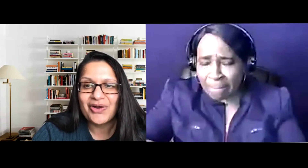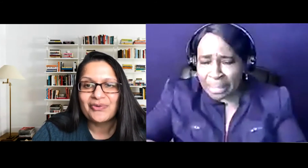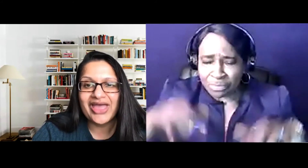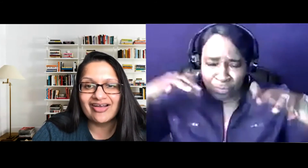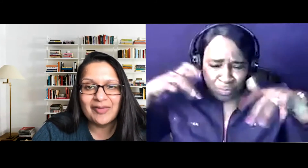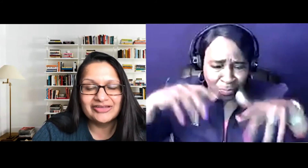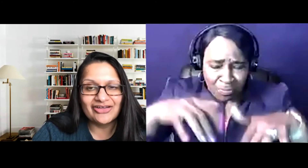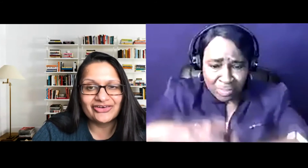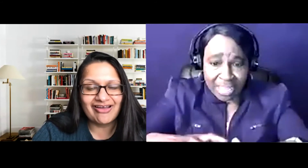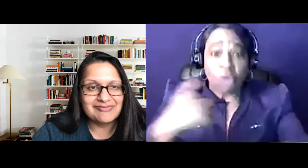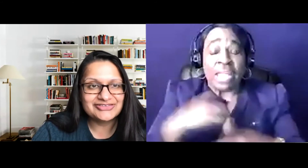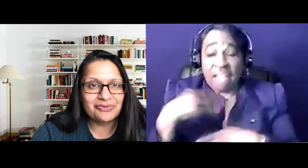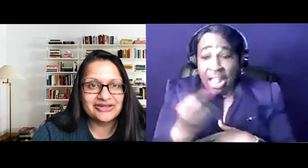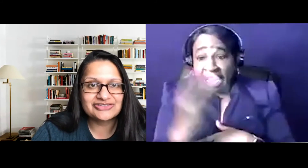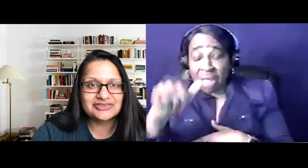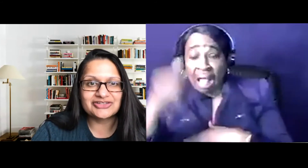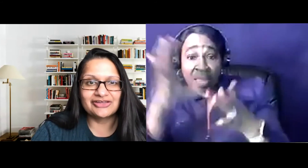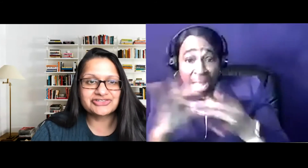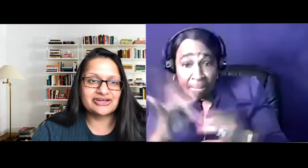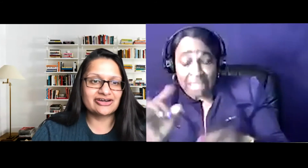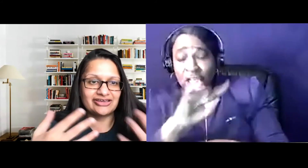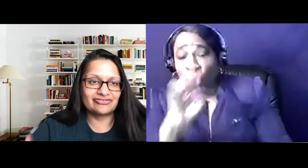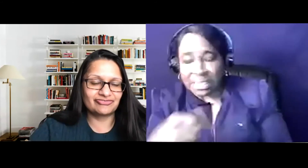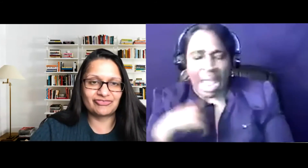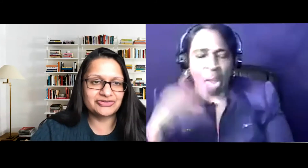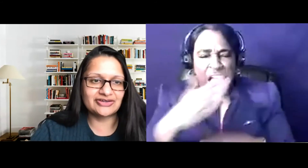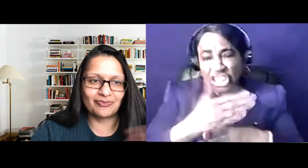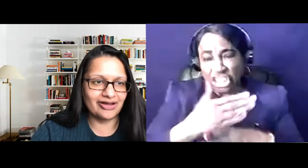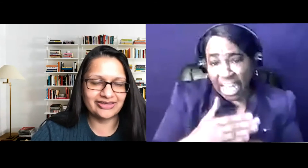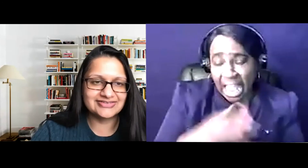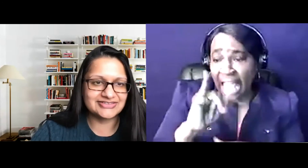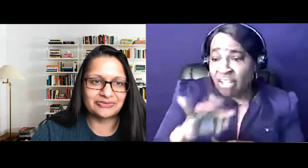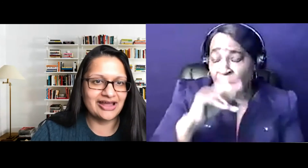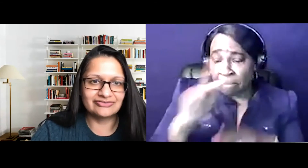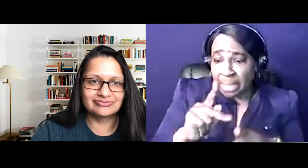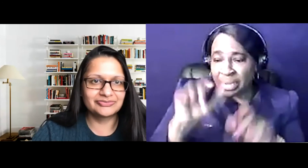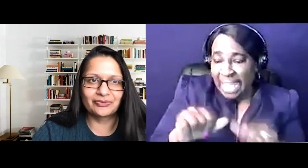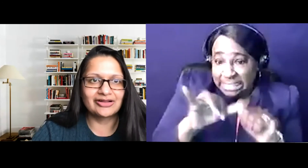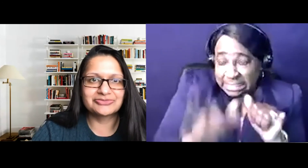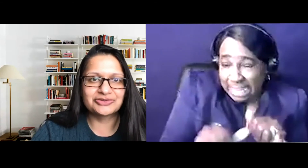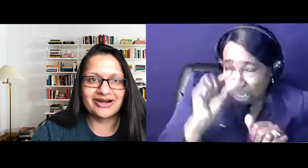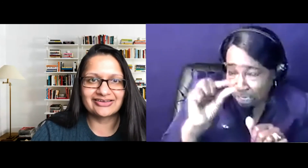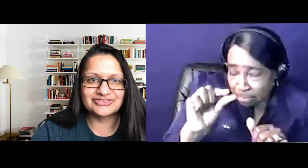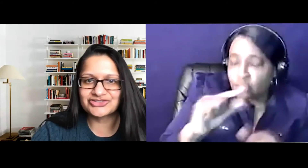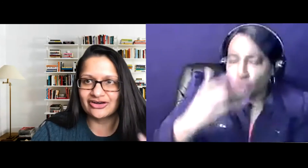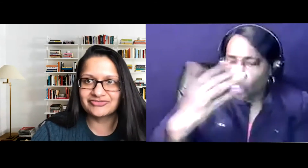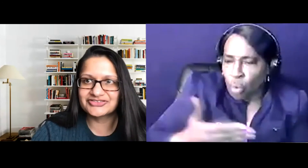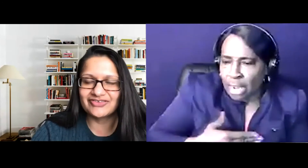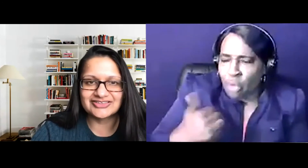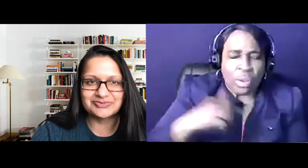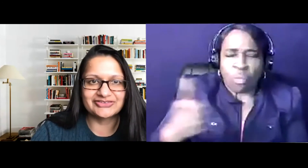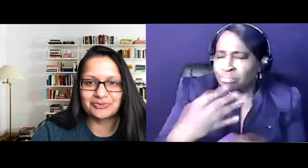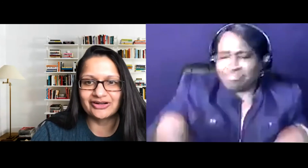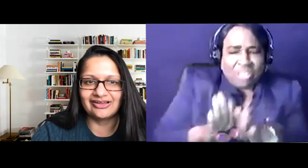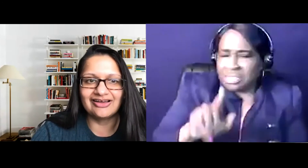We had a couple of other comments and questions which I'll share if folks can stick around. You're welcome to--we're not going to just shut off this event just because it's 1:00.